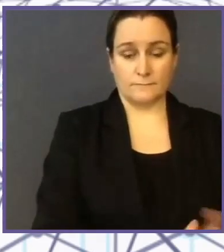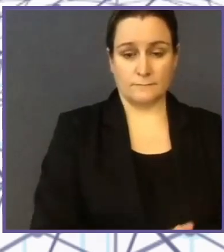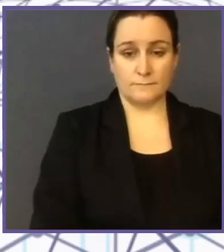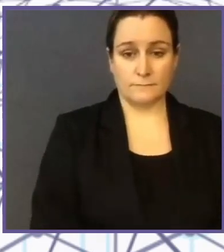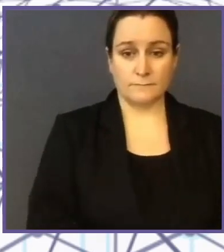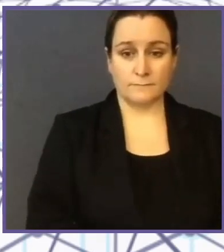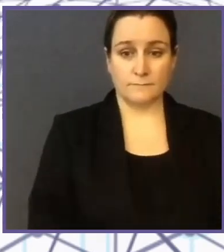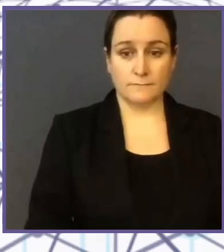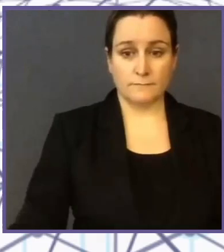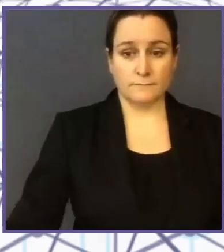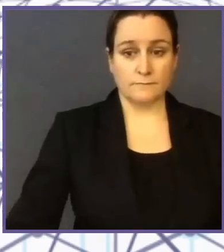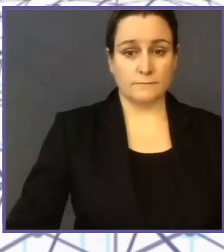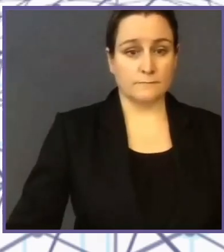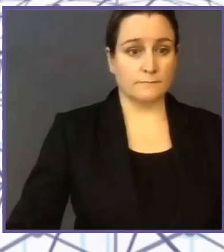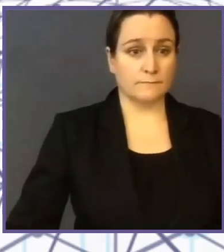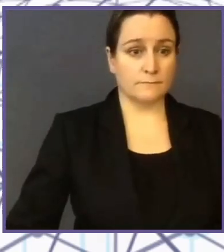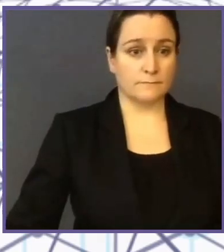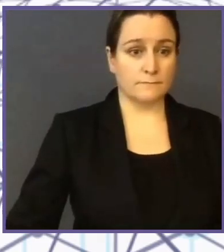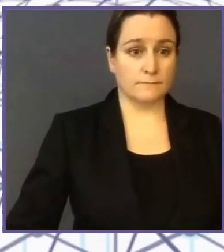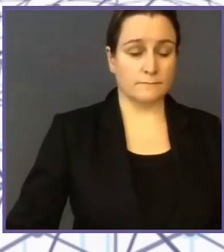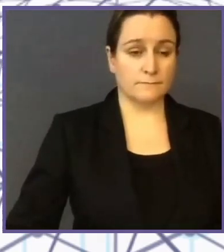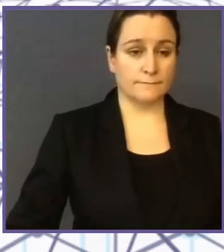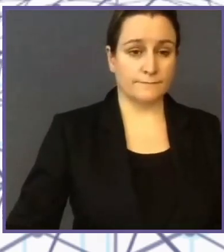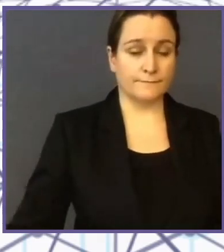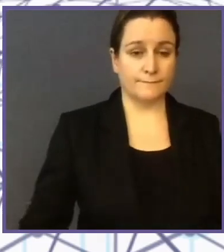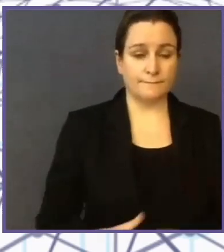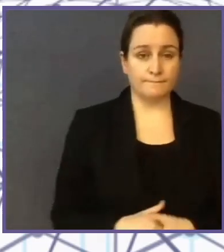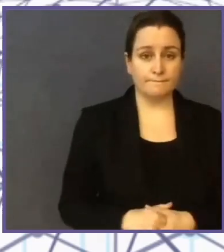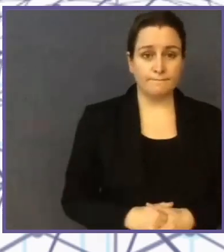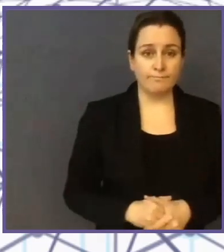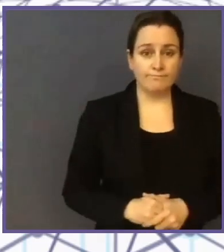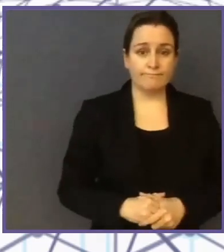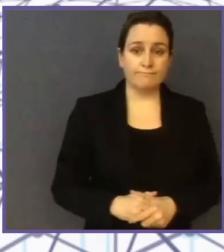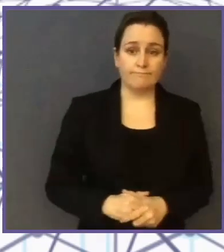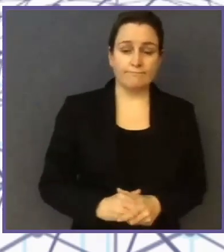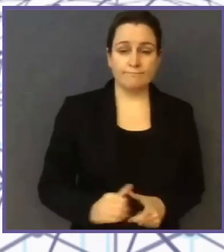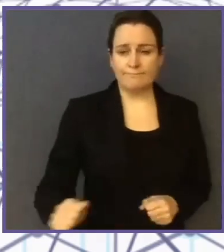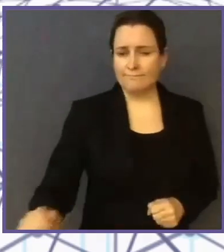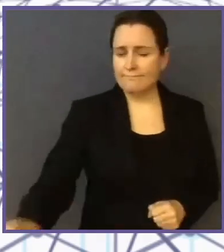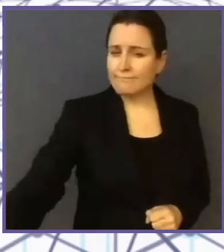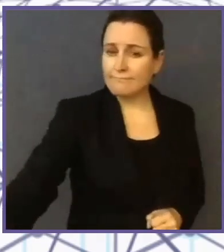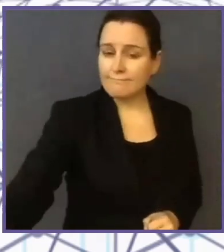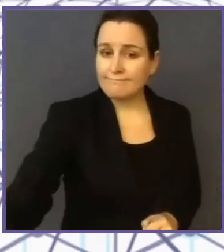The government understood that it is crucial to assess people with disabilities but they